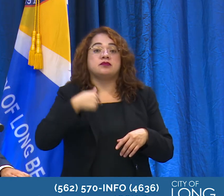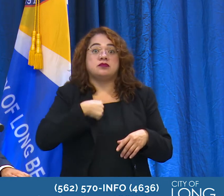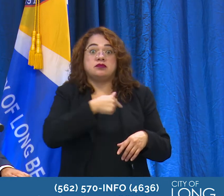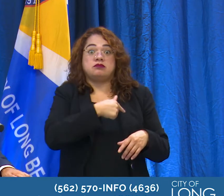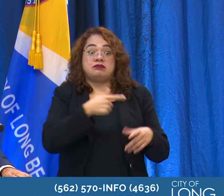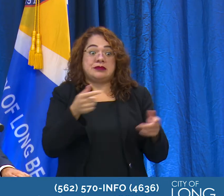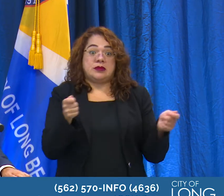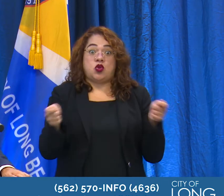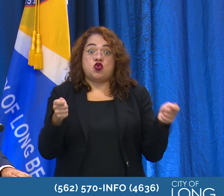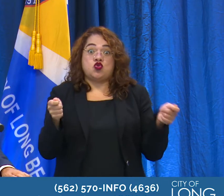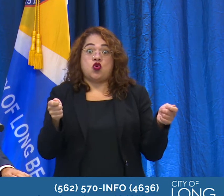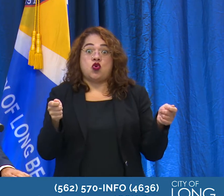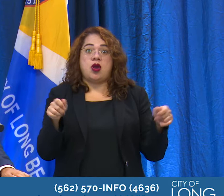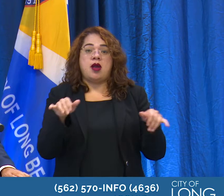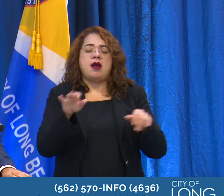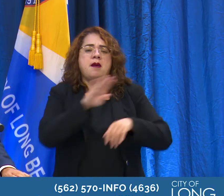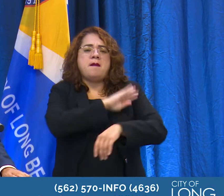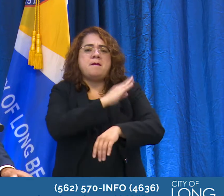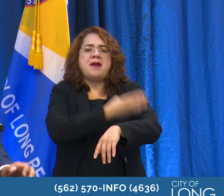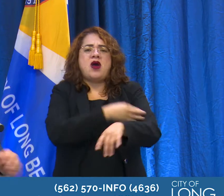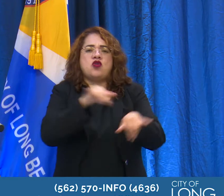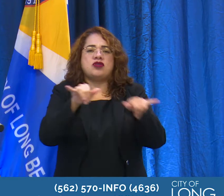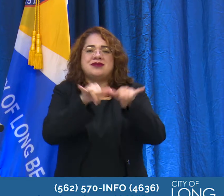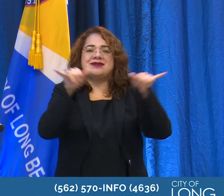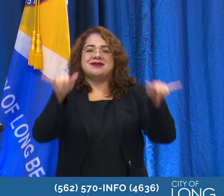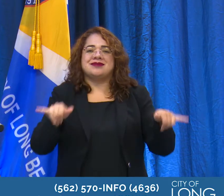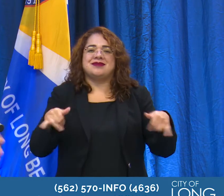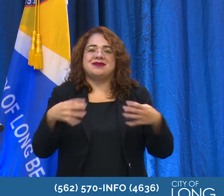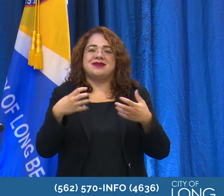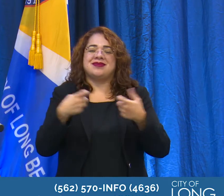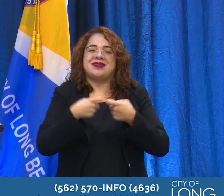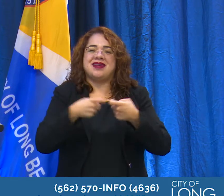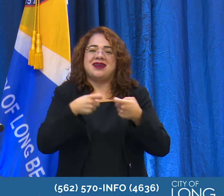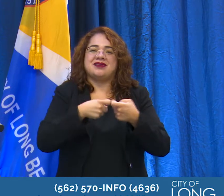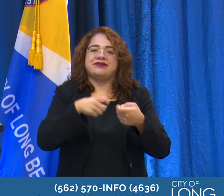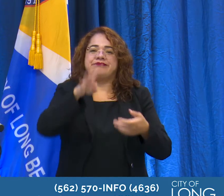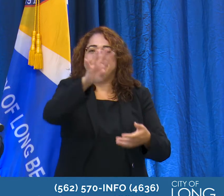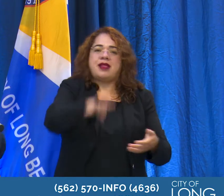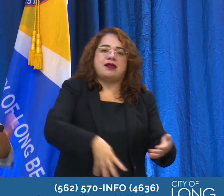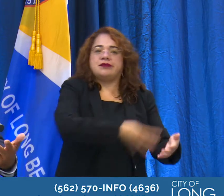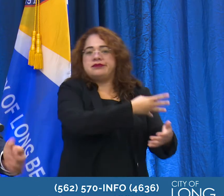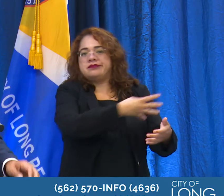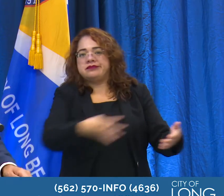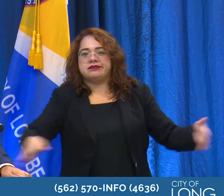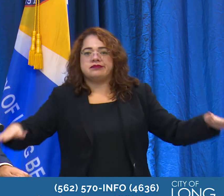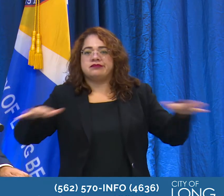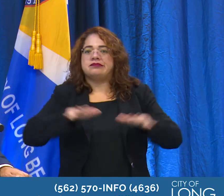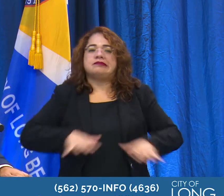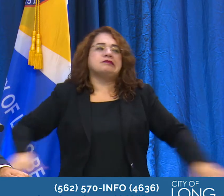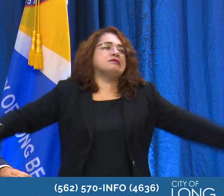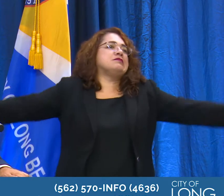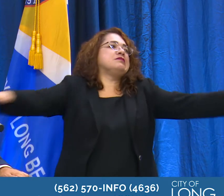the power systems per se in our city. That's an Edison function, but of course they are a partner, and we want to make sure we communicate